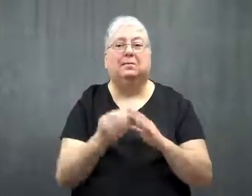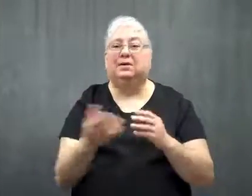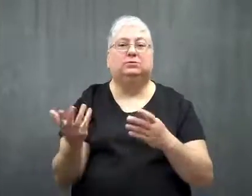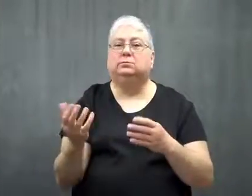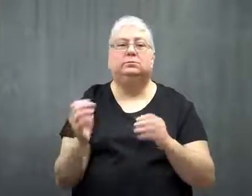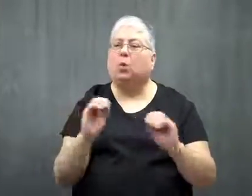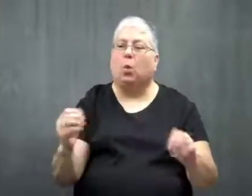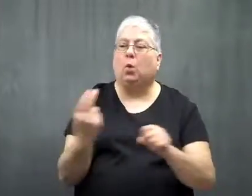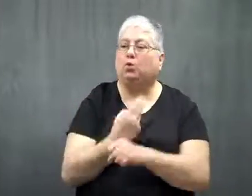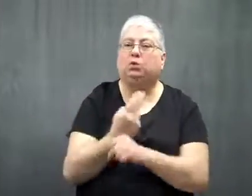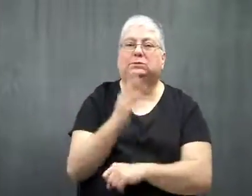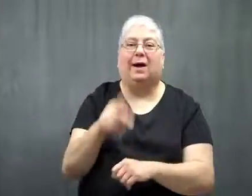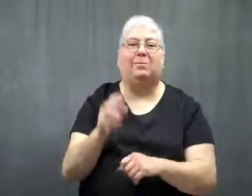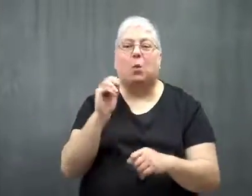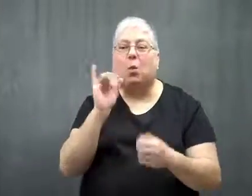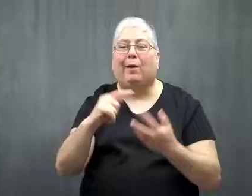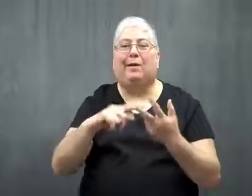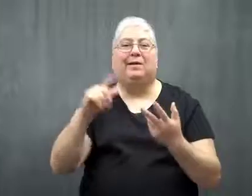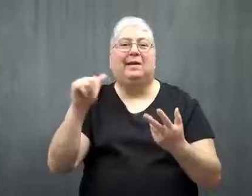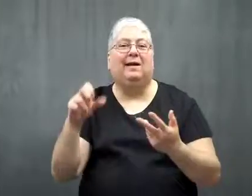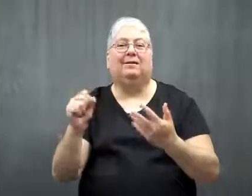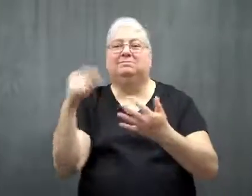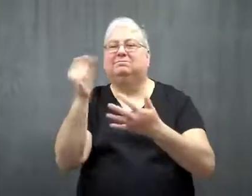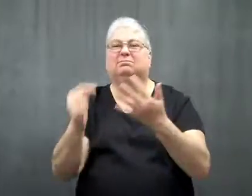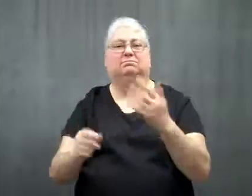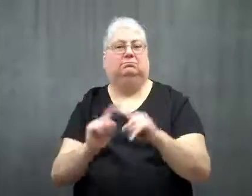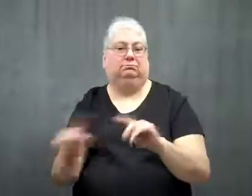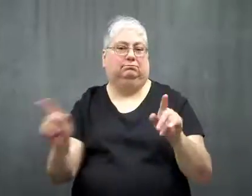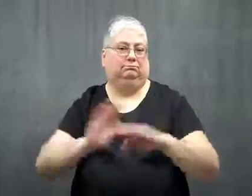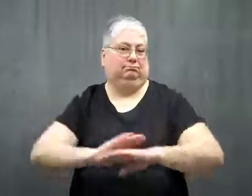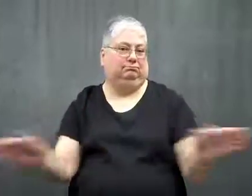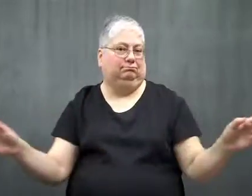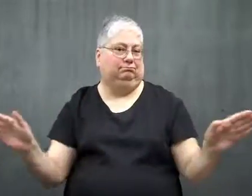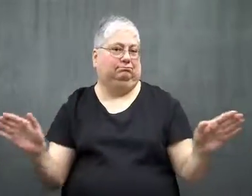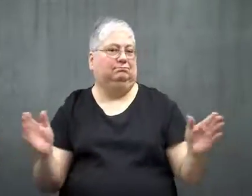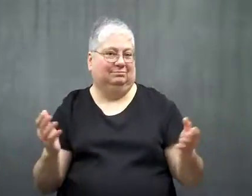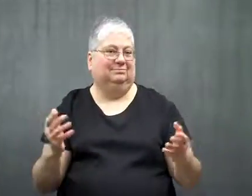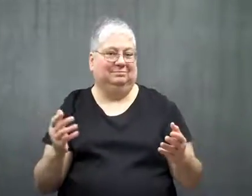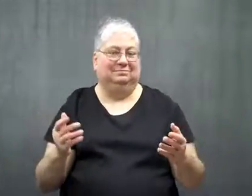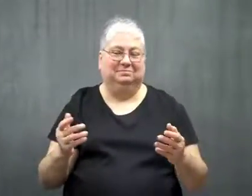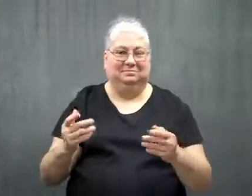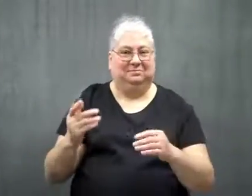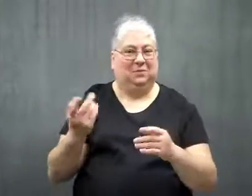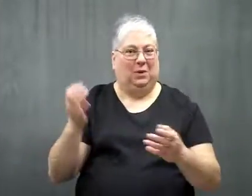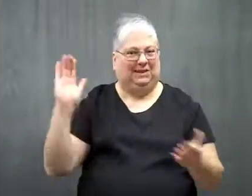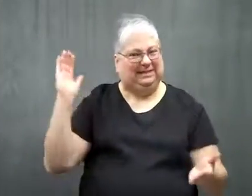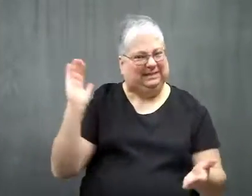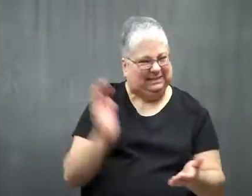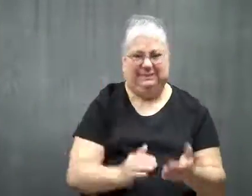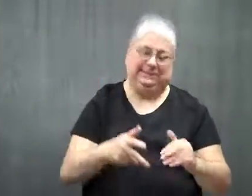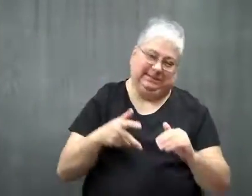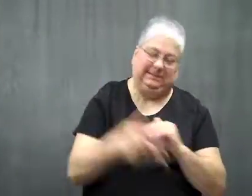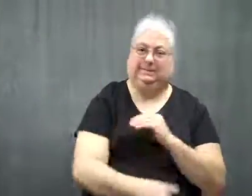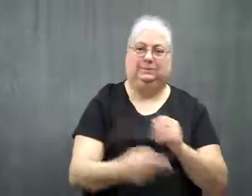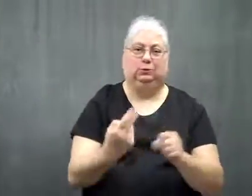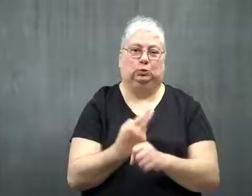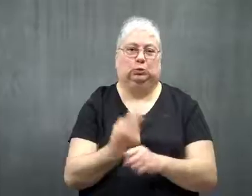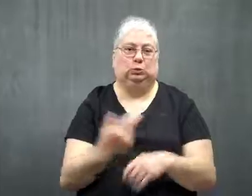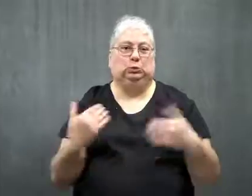meaning they are not a drain on oil and gas resources. They really want to cut back on it.